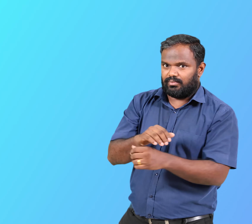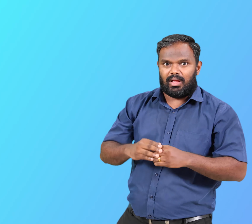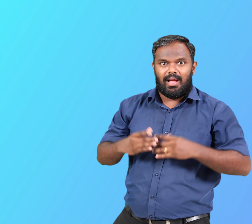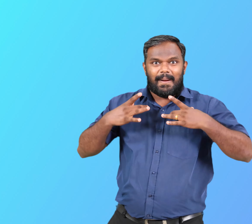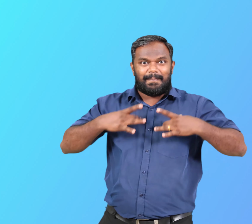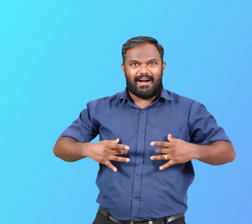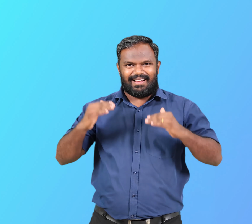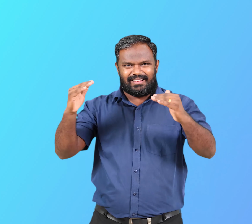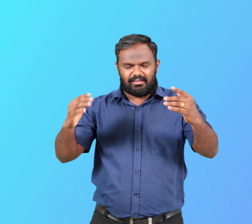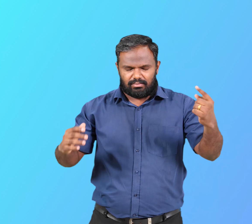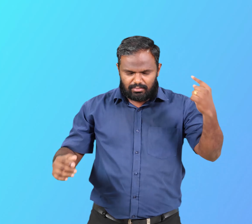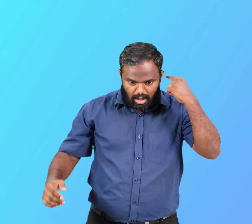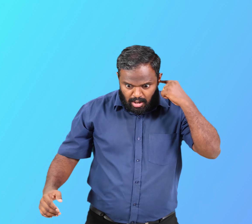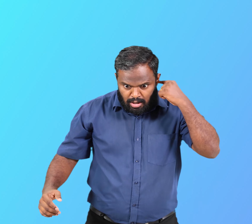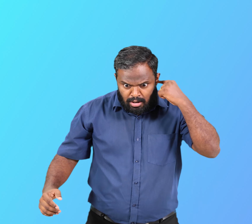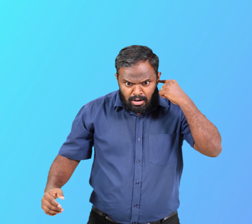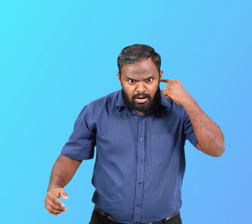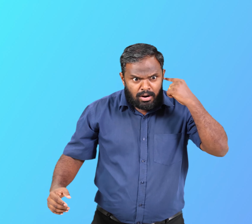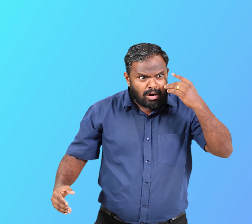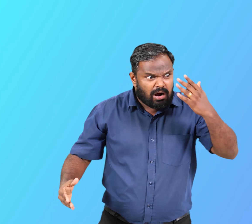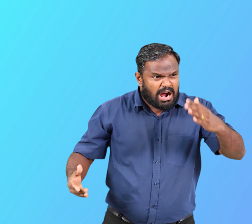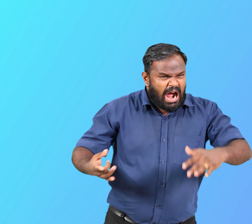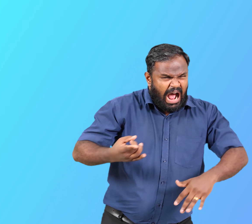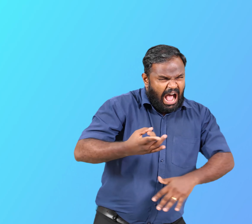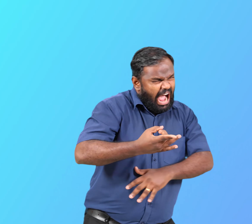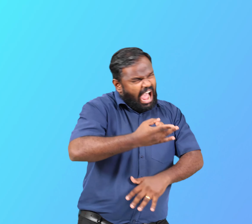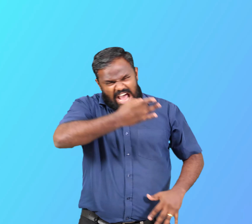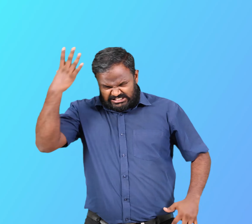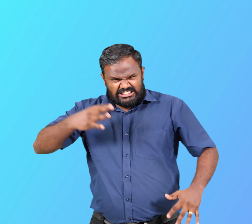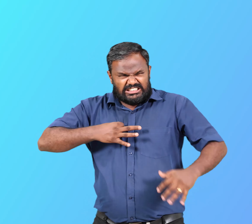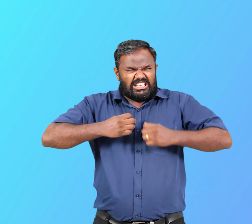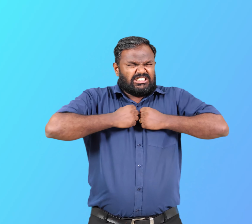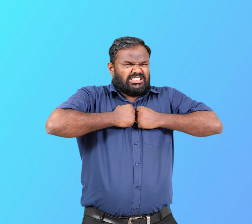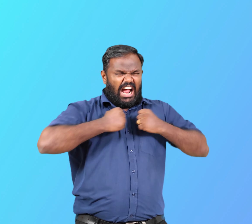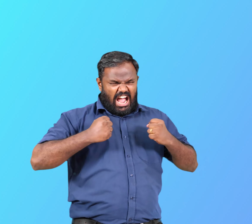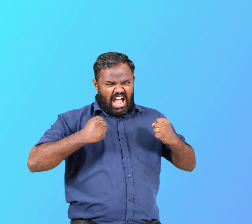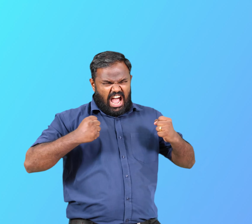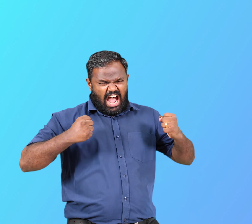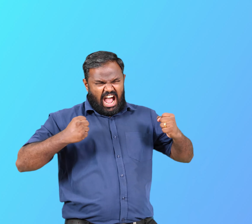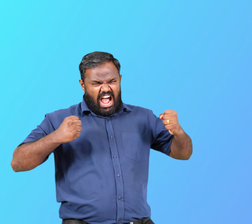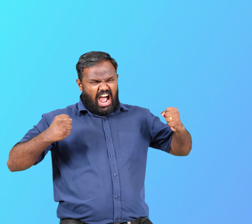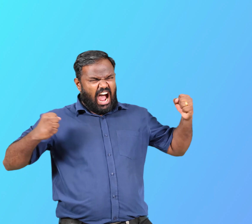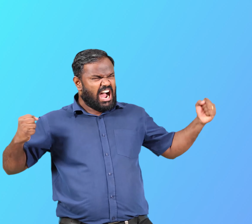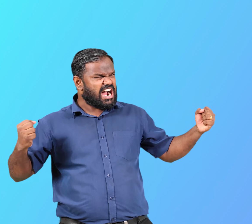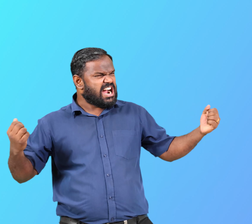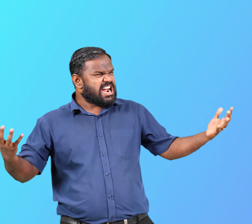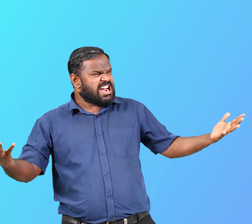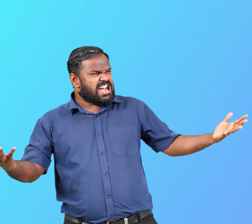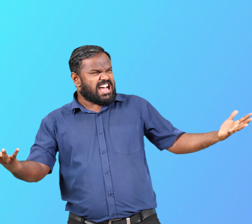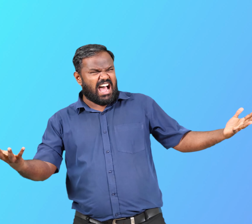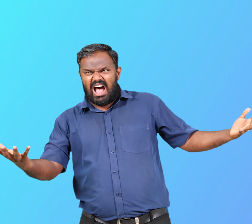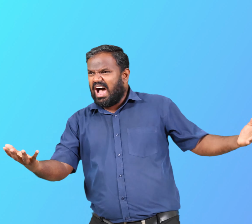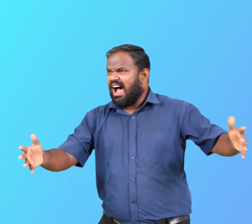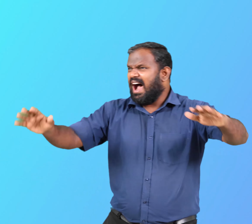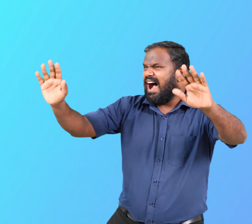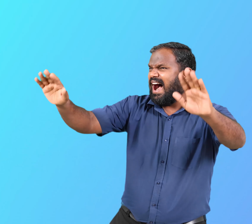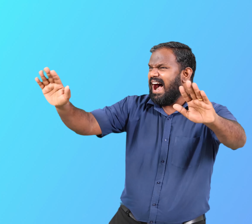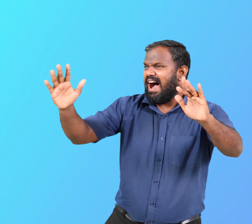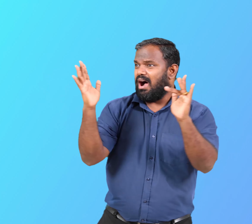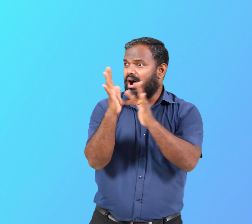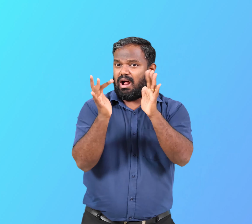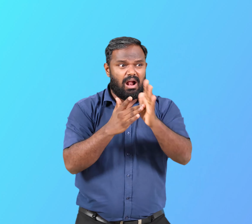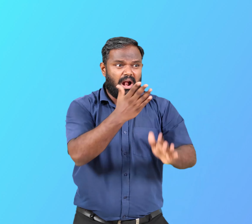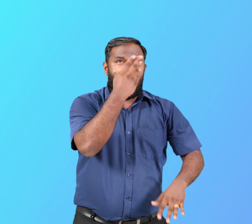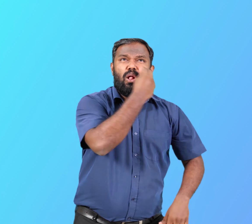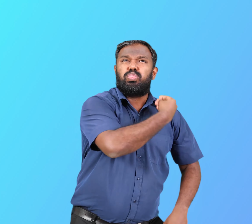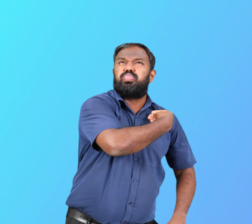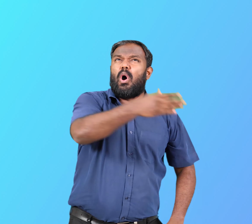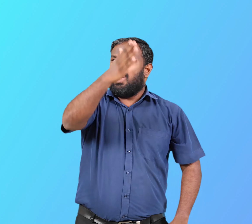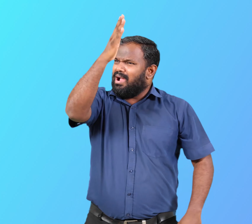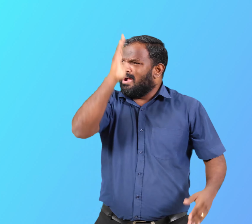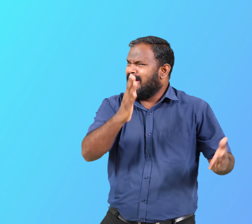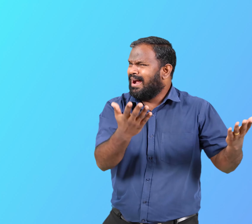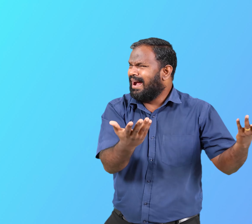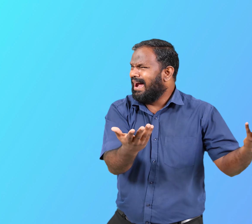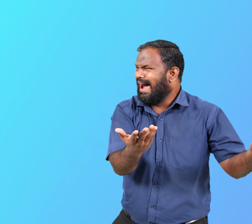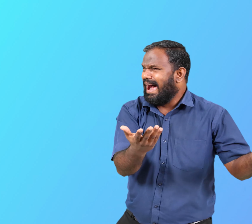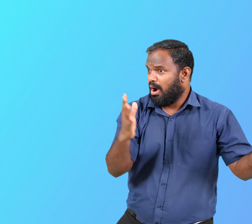When the high priest heard this, he tore his clothes in anger. He said, “This man has said things that insult God!